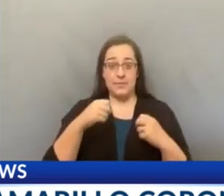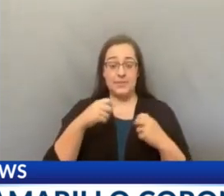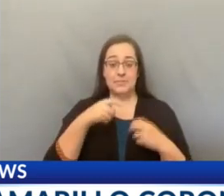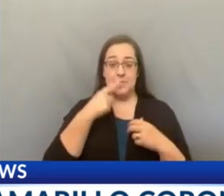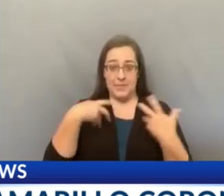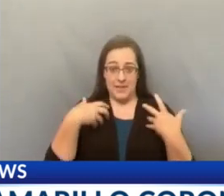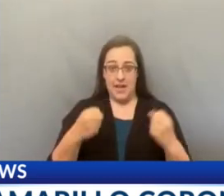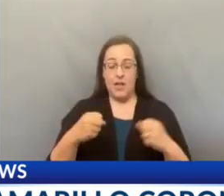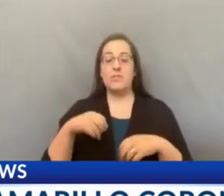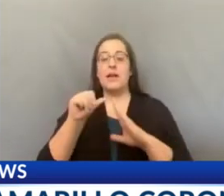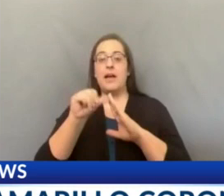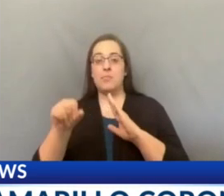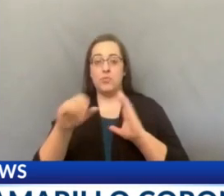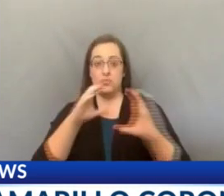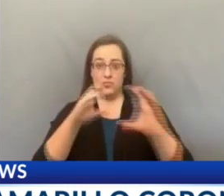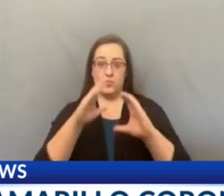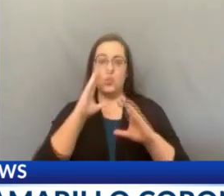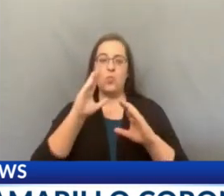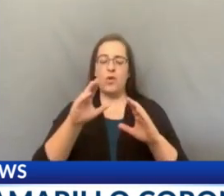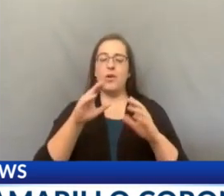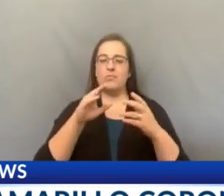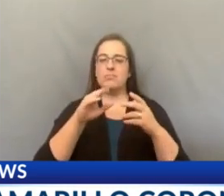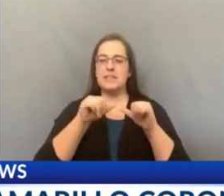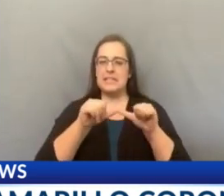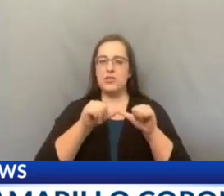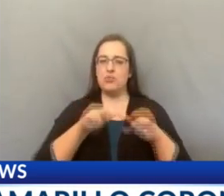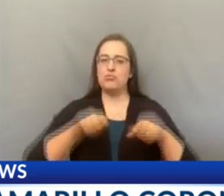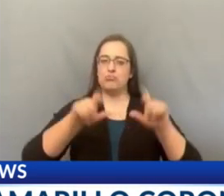PUBLIC HEALTH.